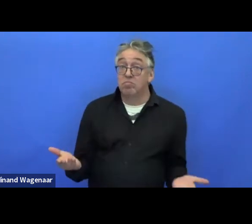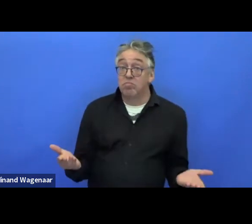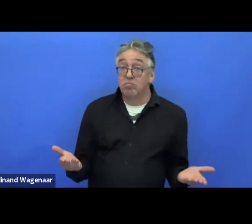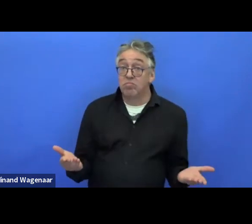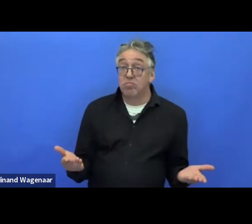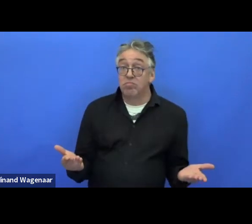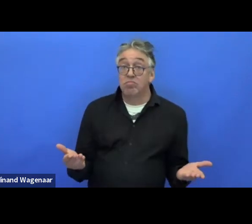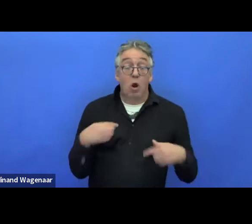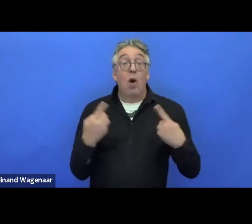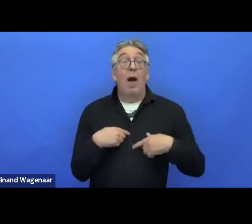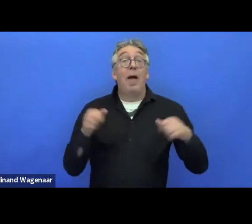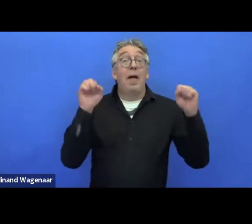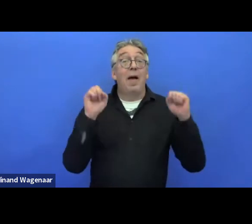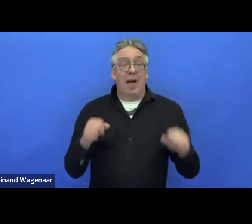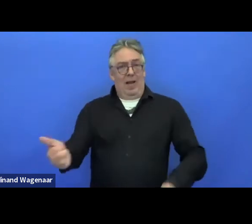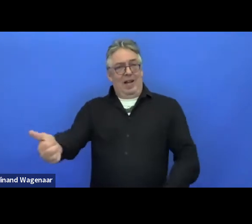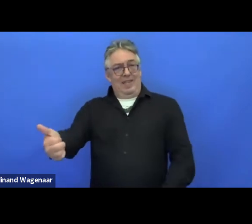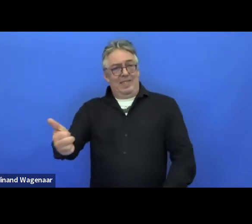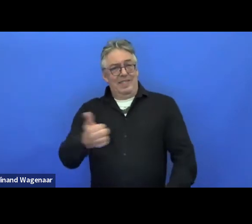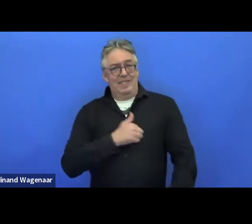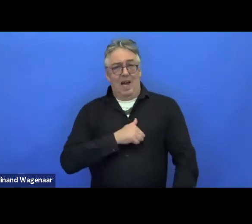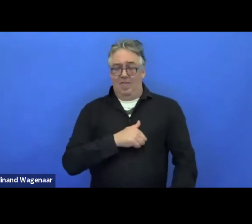he can run an initiative inquiry and what does this mean?